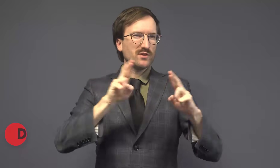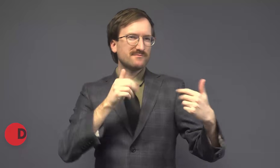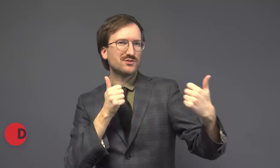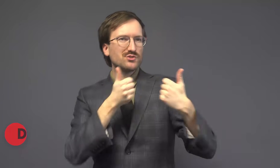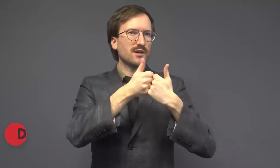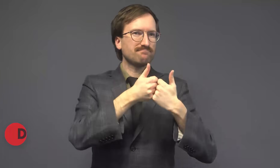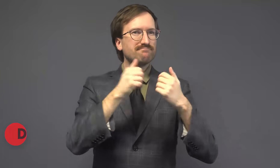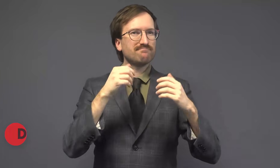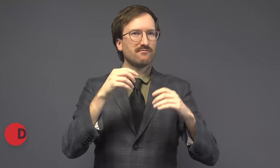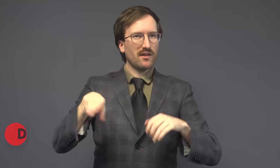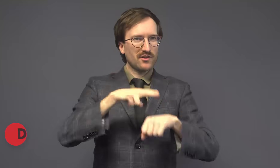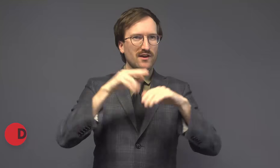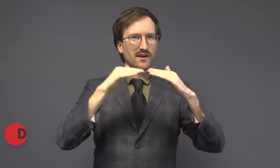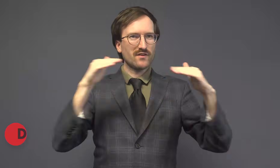and take the challenge at the national level.